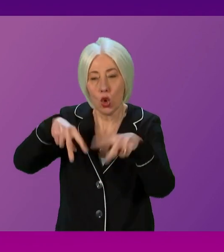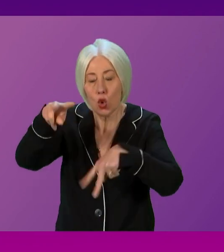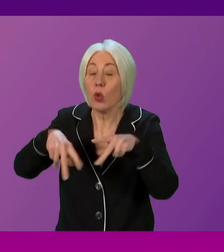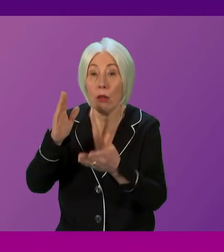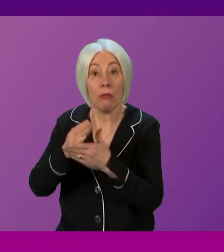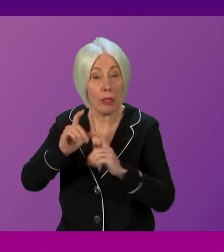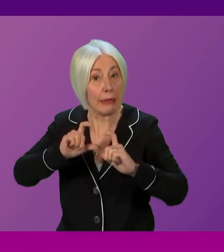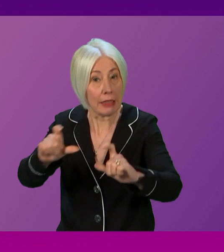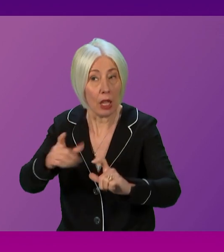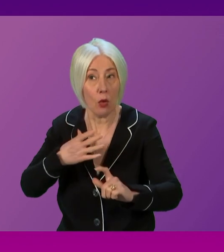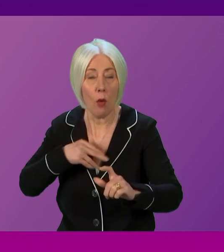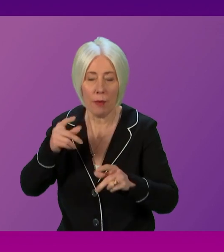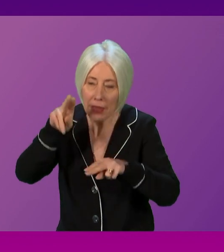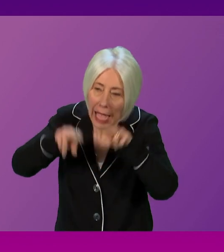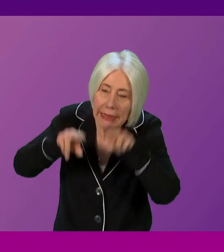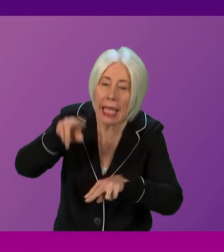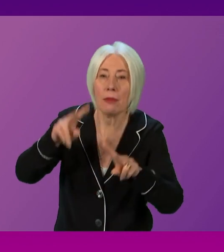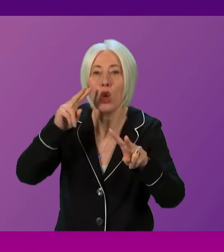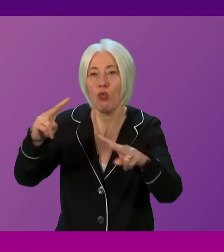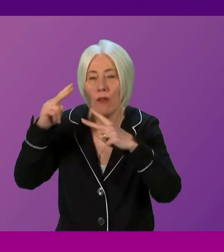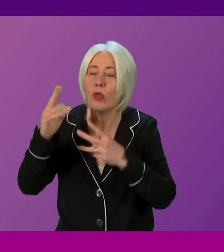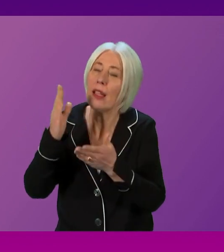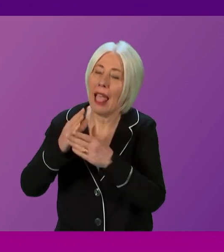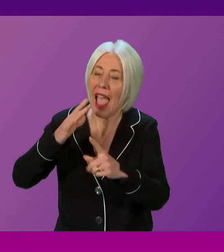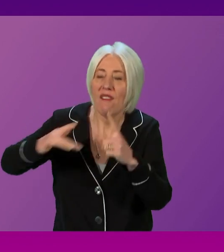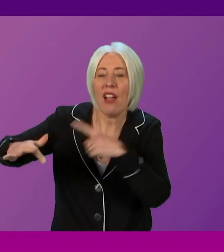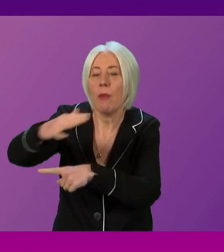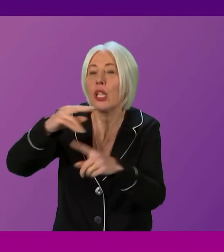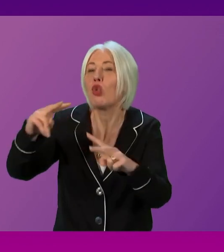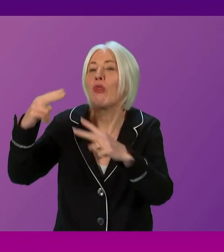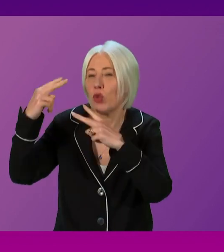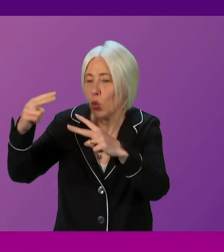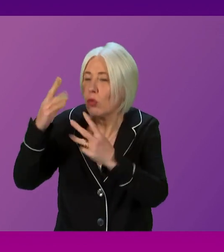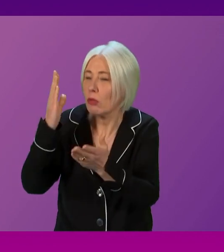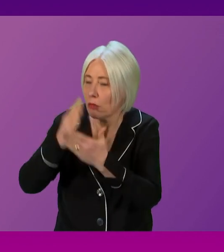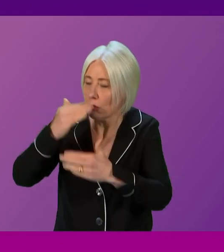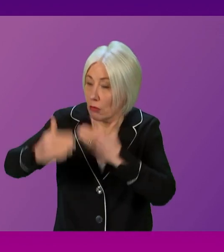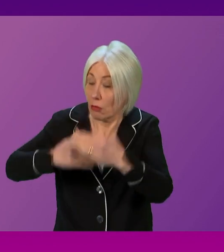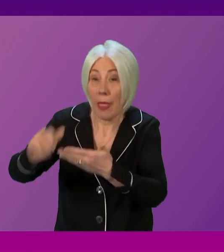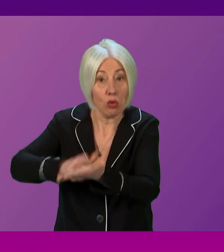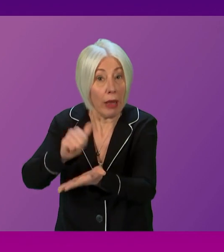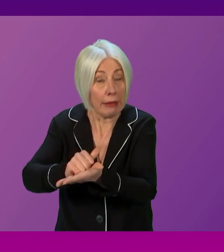there are assessments and reviews—not least environmental ones—under way, as is right and proper, and the Cabinet